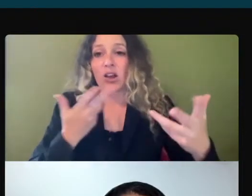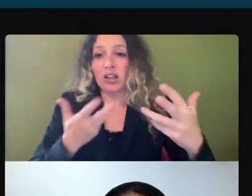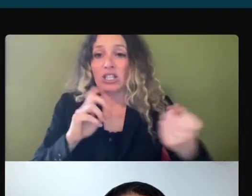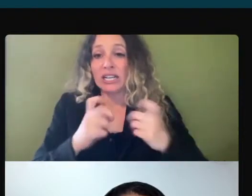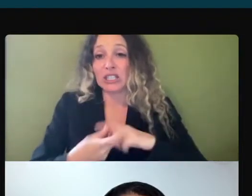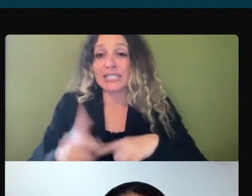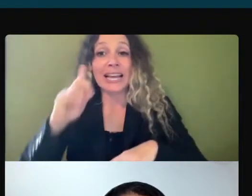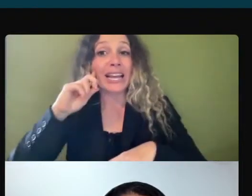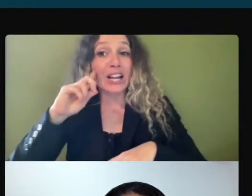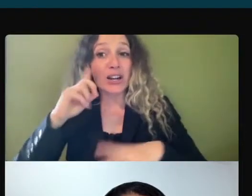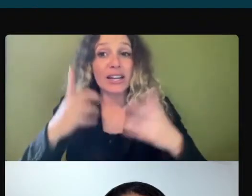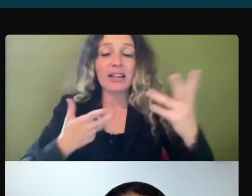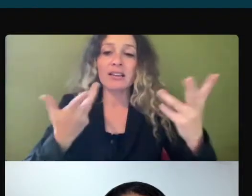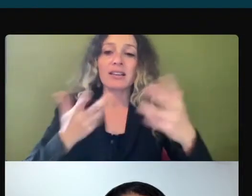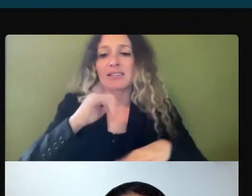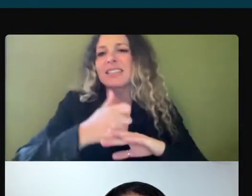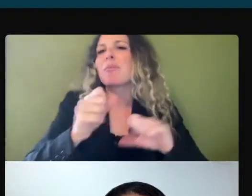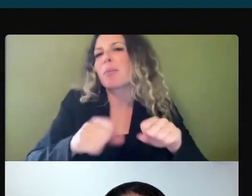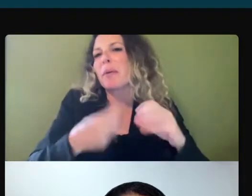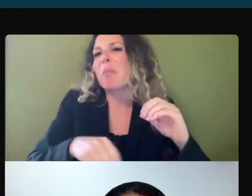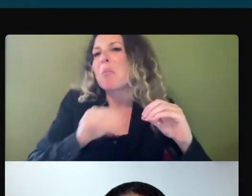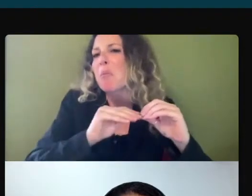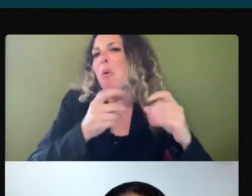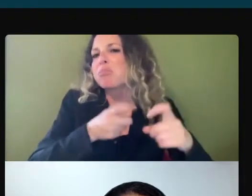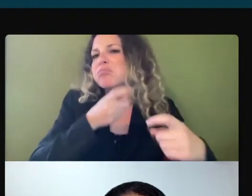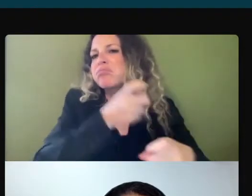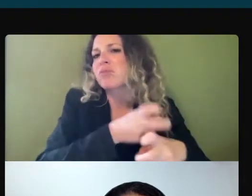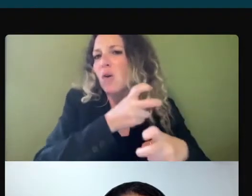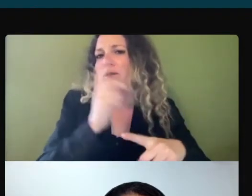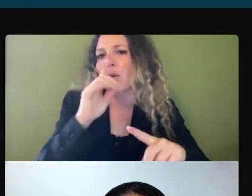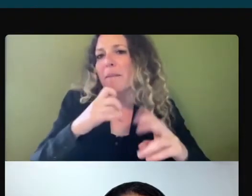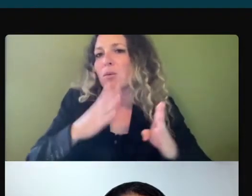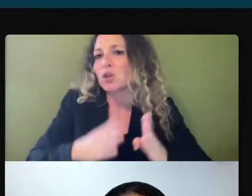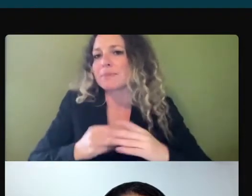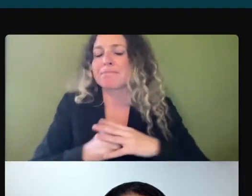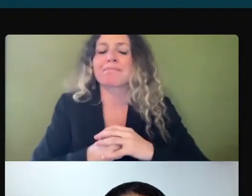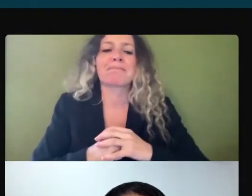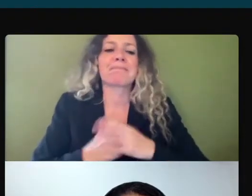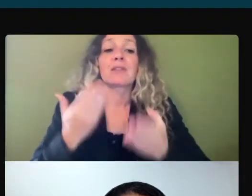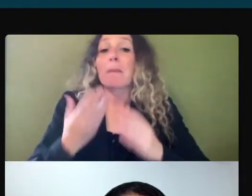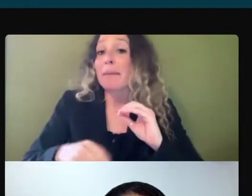could be more difficult for that individual. It might also take them more time to respond to,